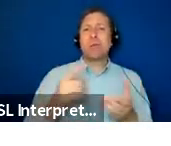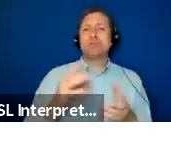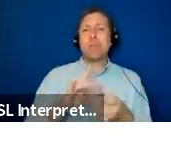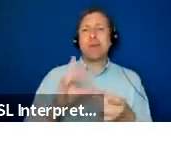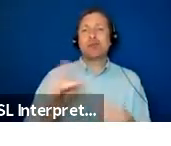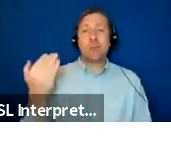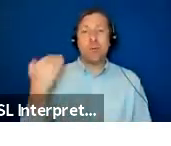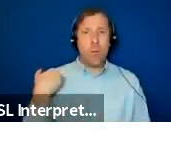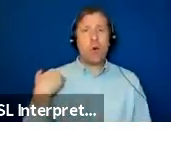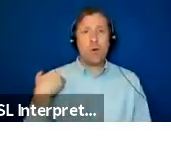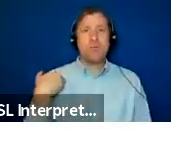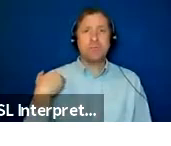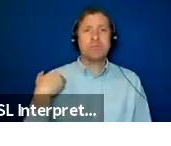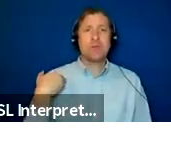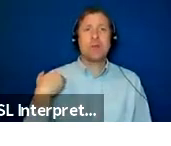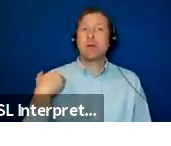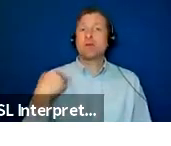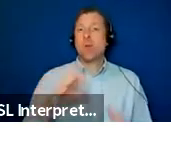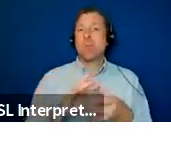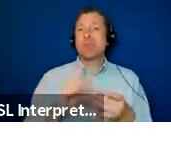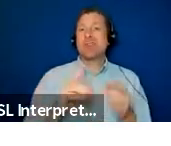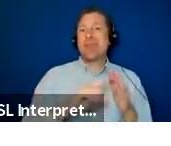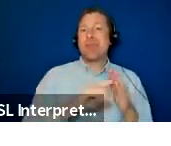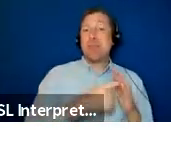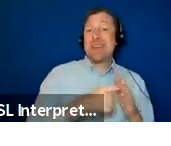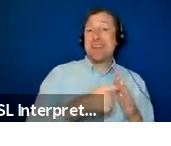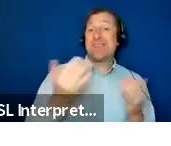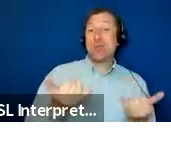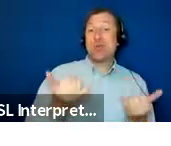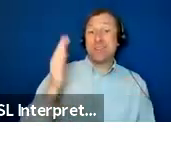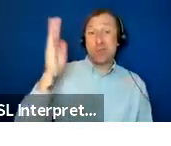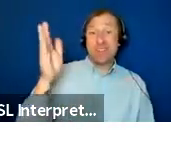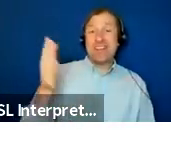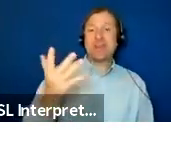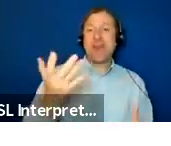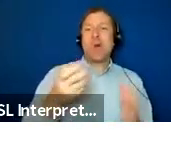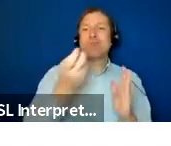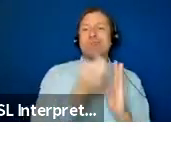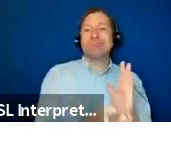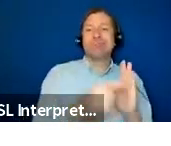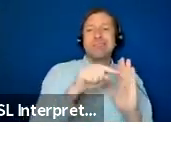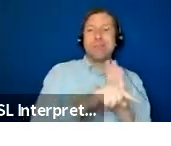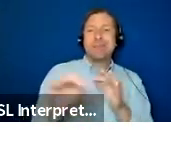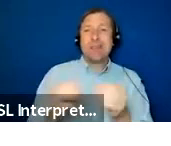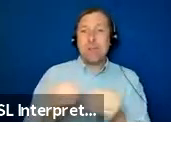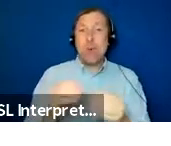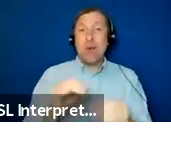of the webinar and hinted at it in a previous slide, but I want to be more explicit about it. Safety protocols aren't optional.